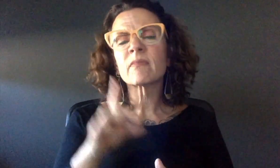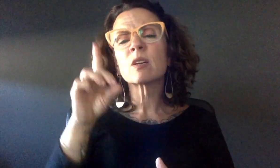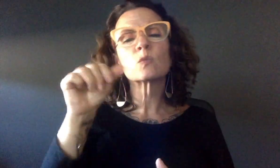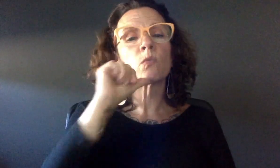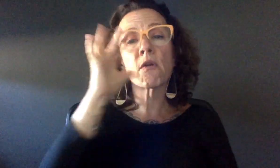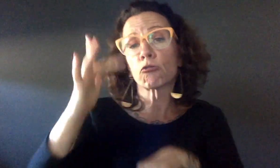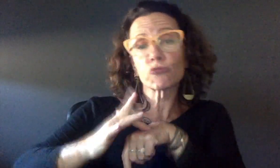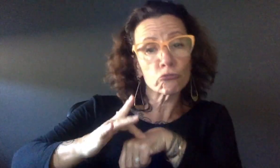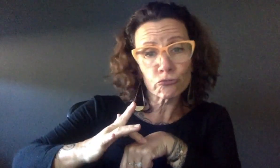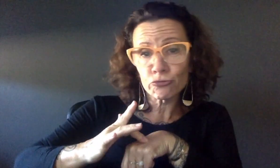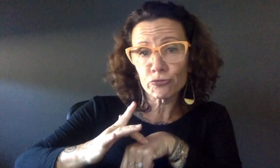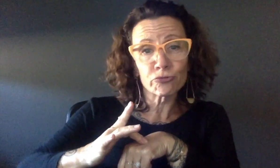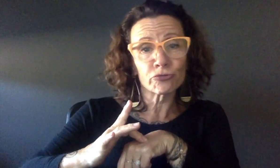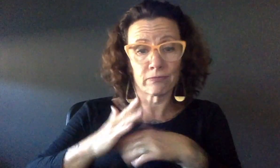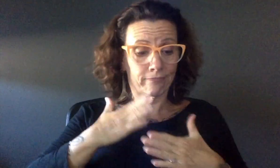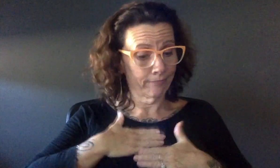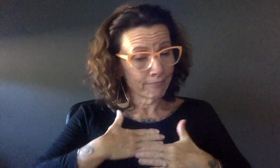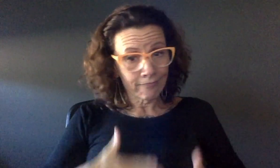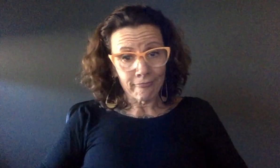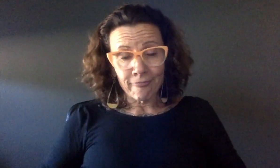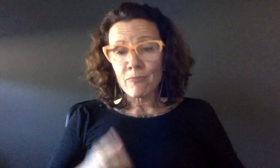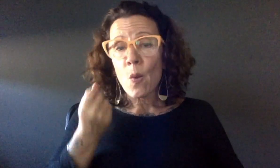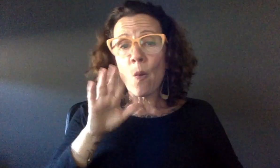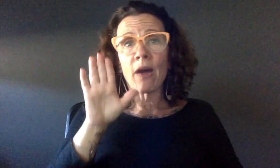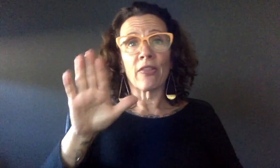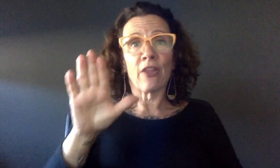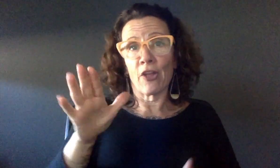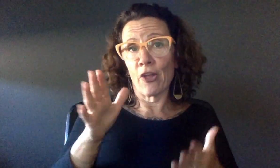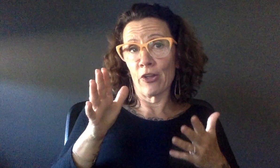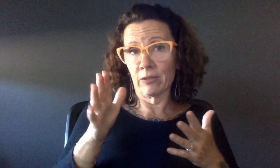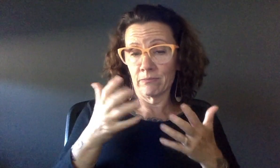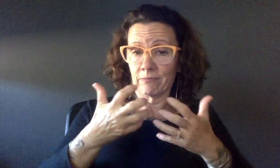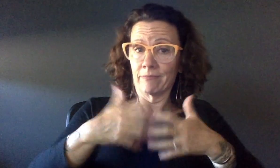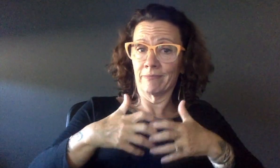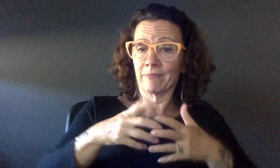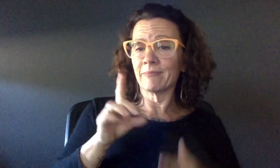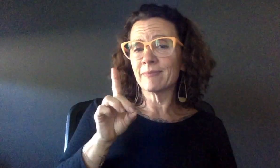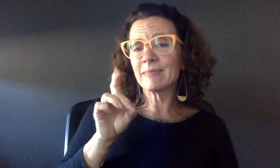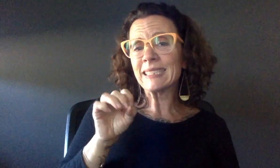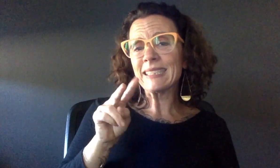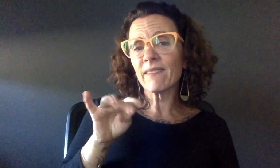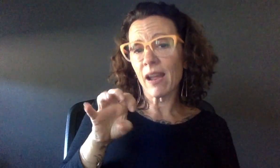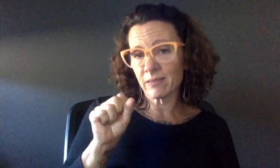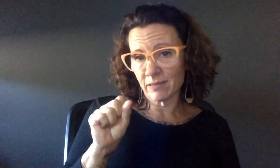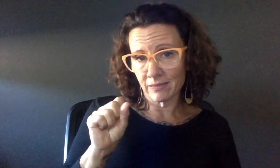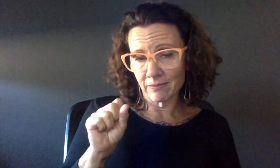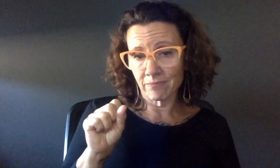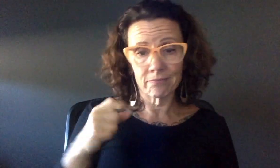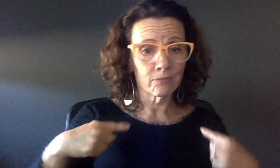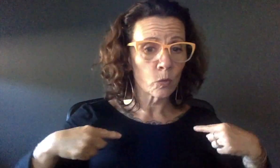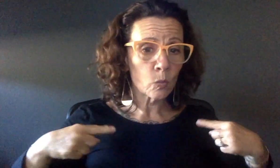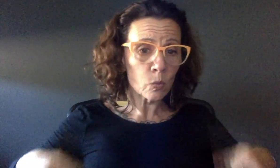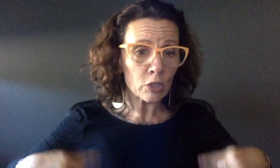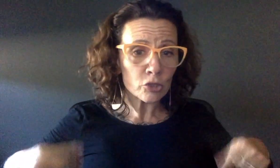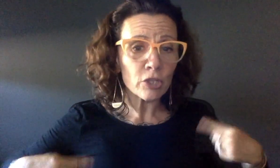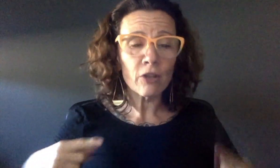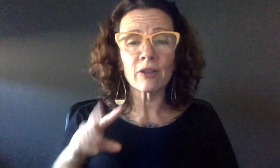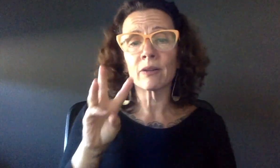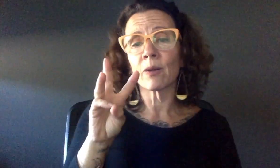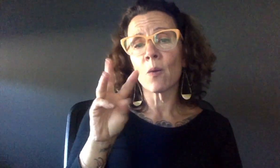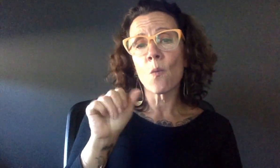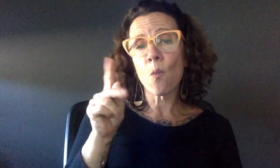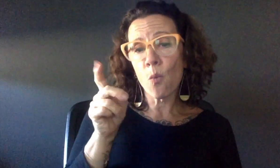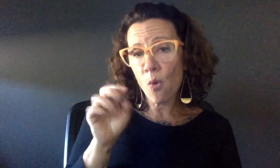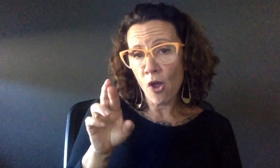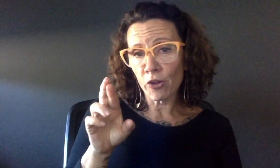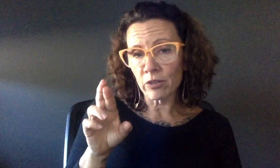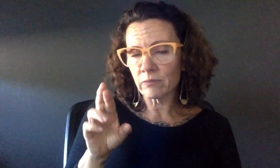no one should touch people or their mobility devices